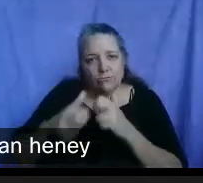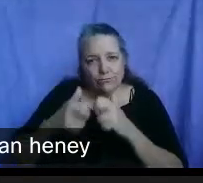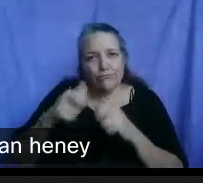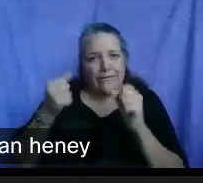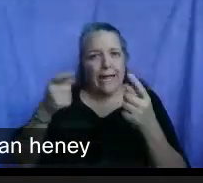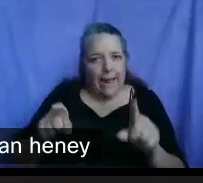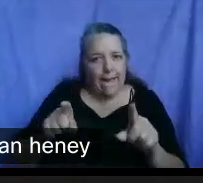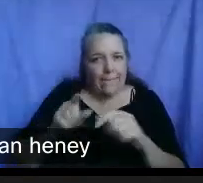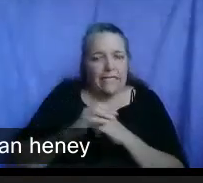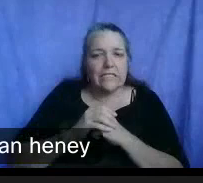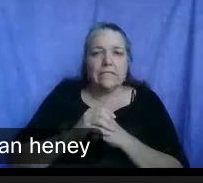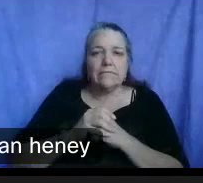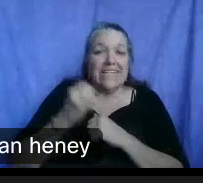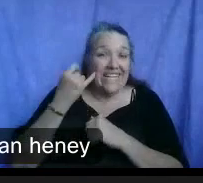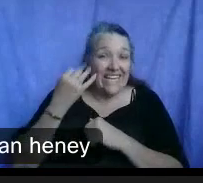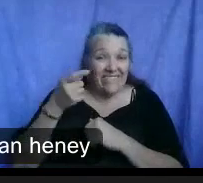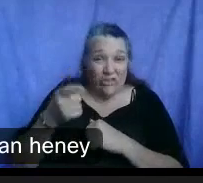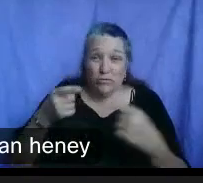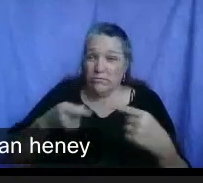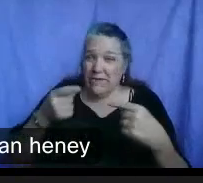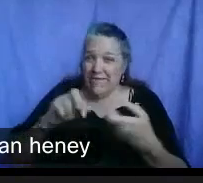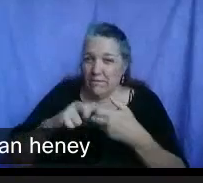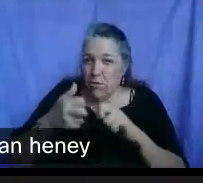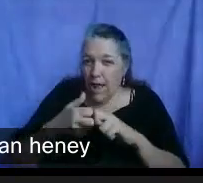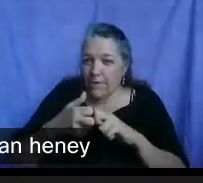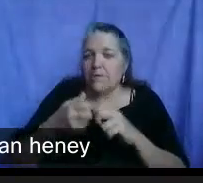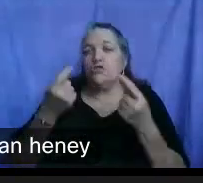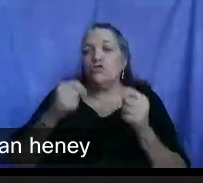If you are having issues, try a different browser such as Chrome,